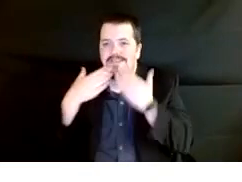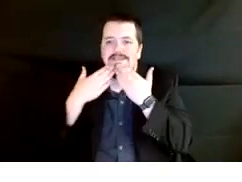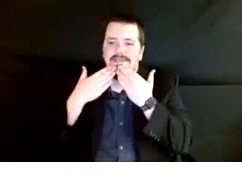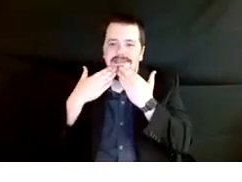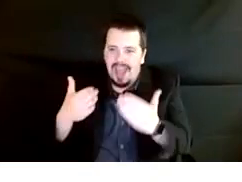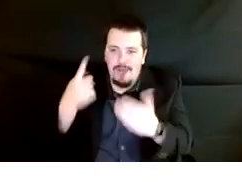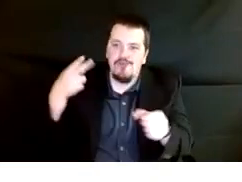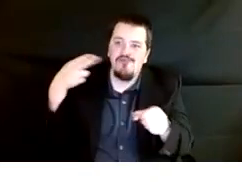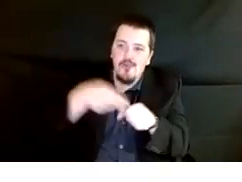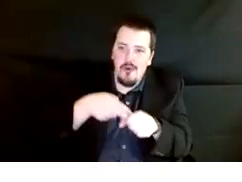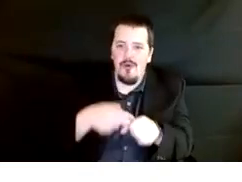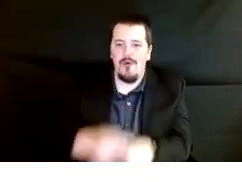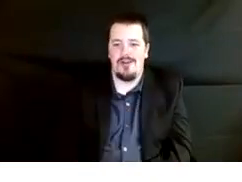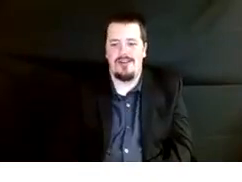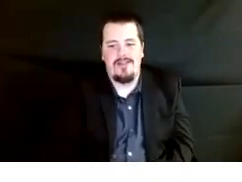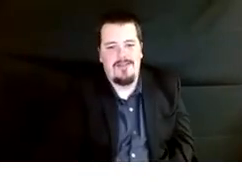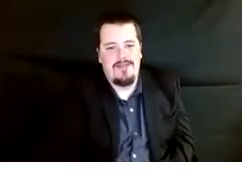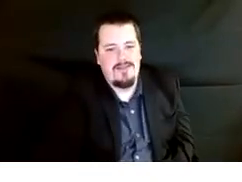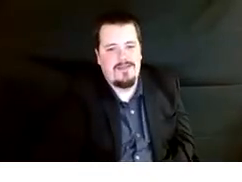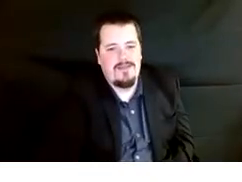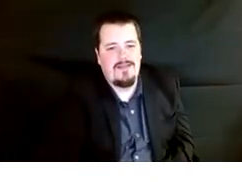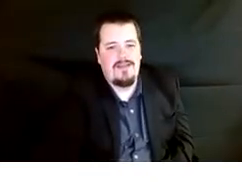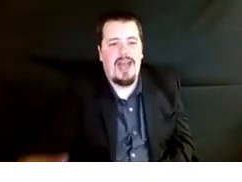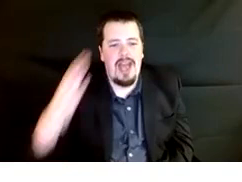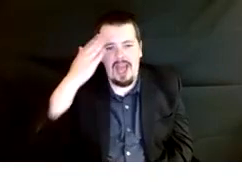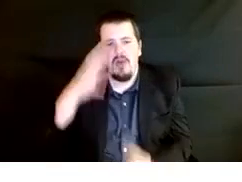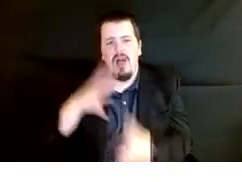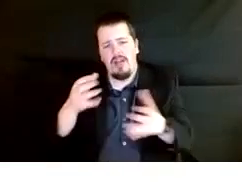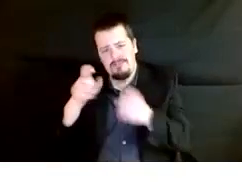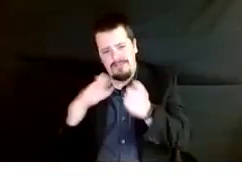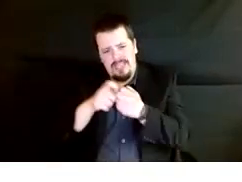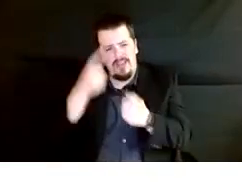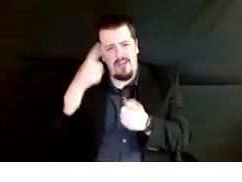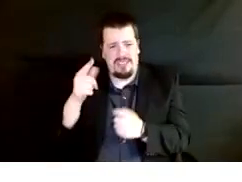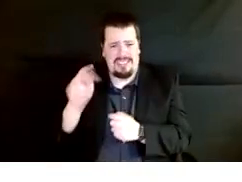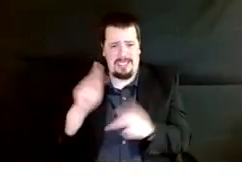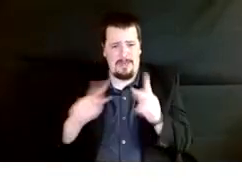on that um we know that there's a lot of Tennessee- specific information, but we do know that we also